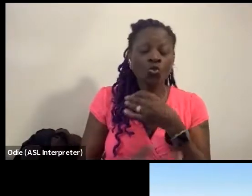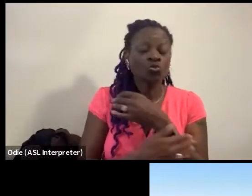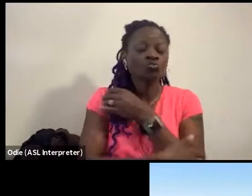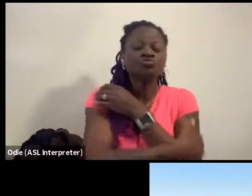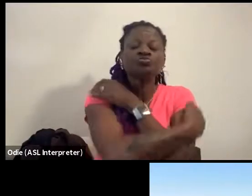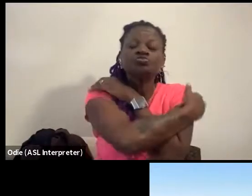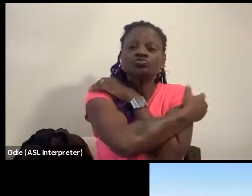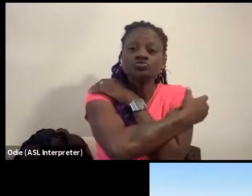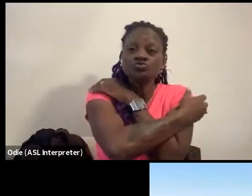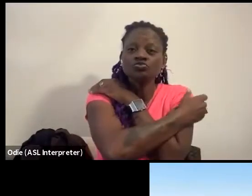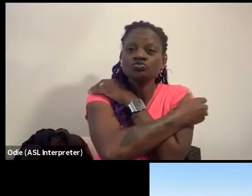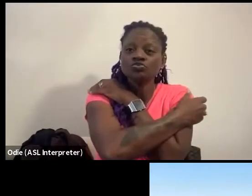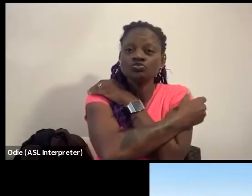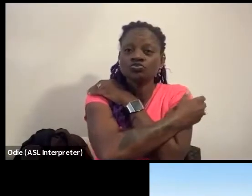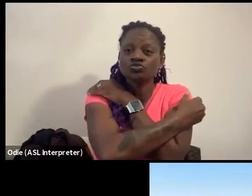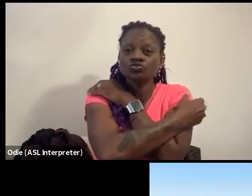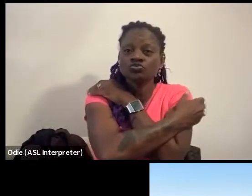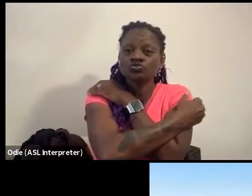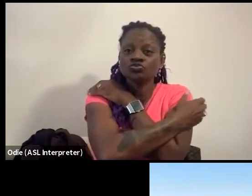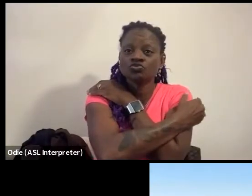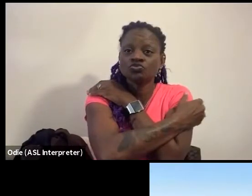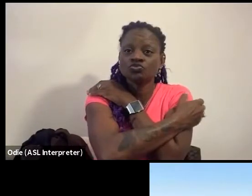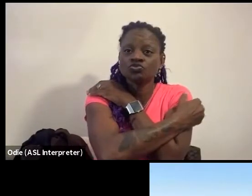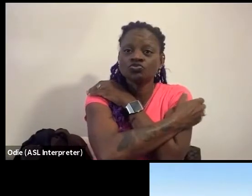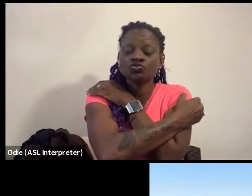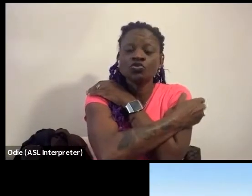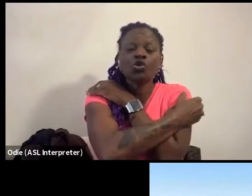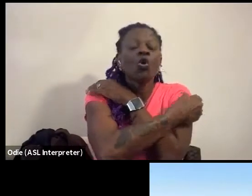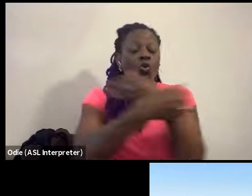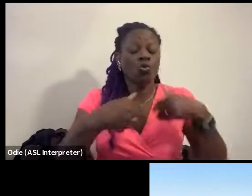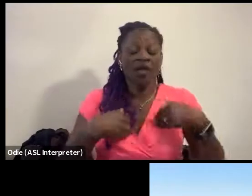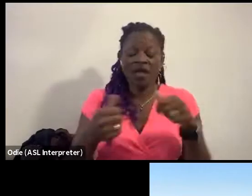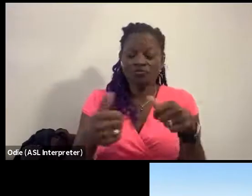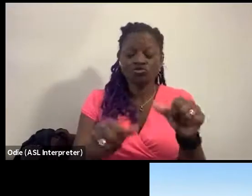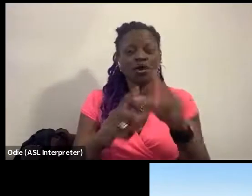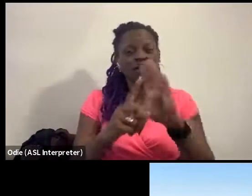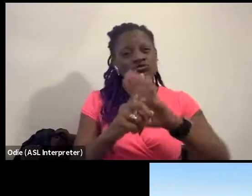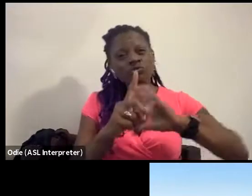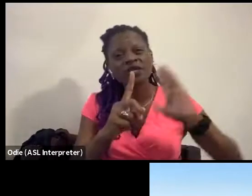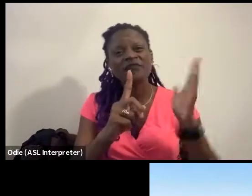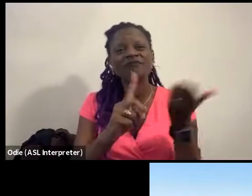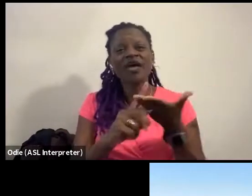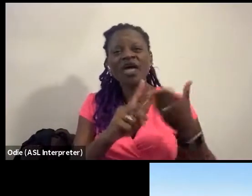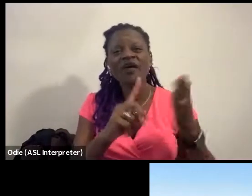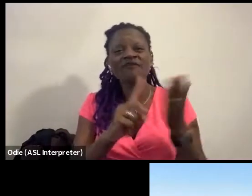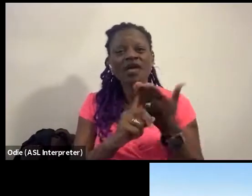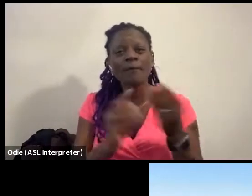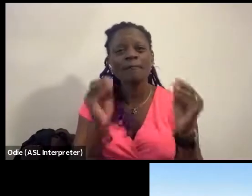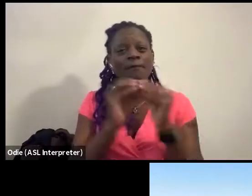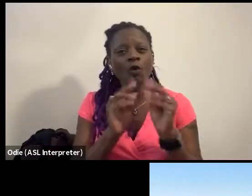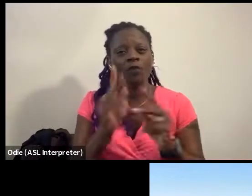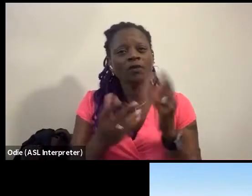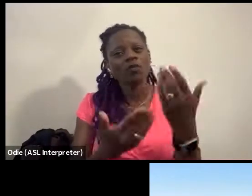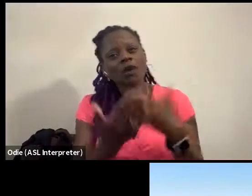wants one too convincing more people to want to get one. We are going to focus our briefing this